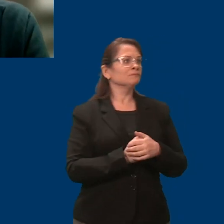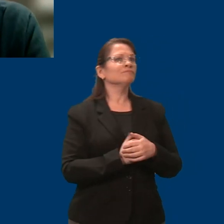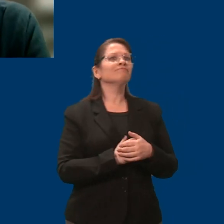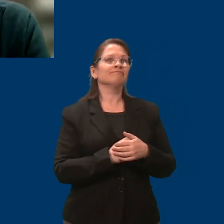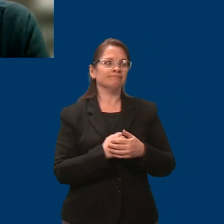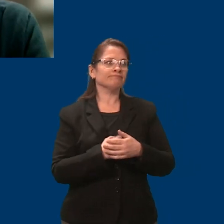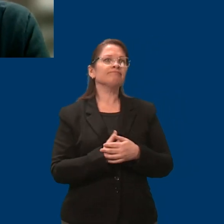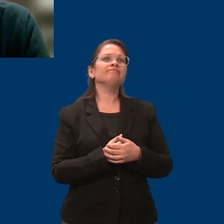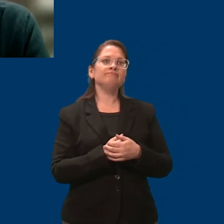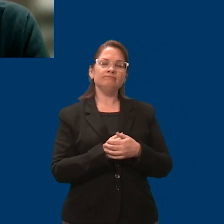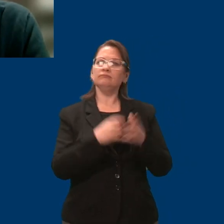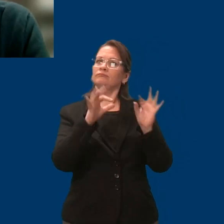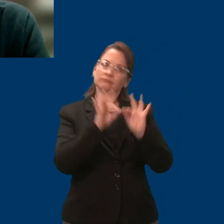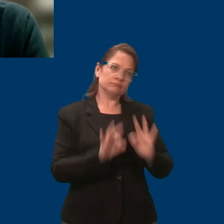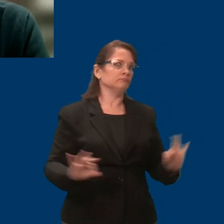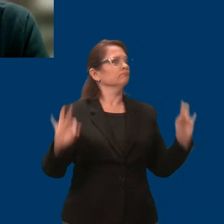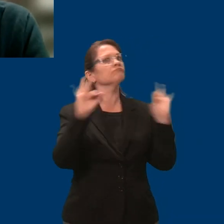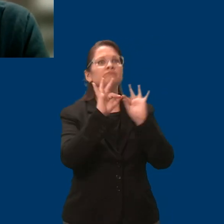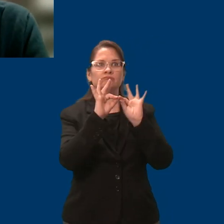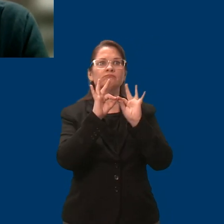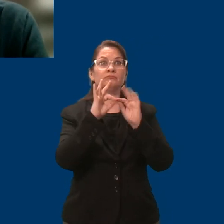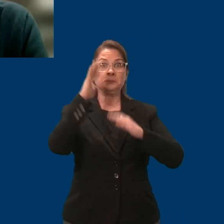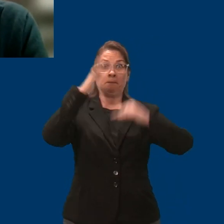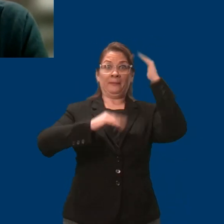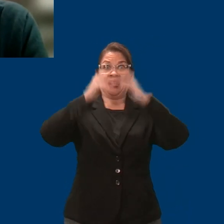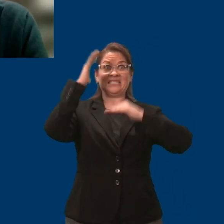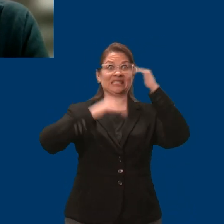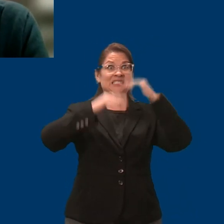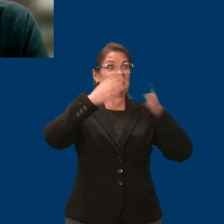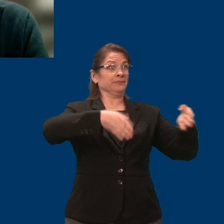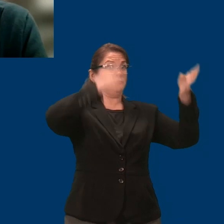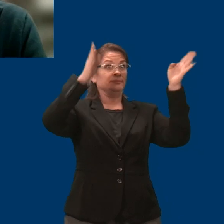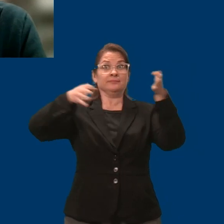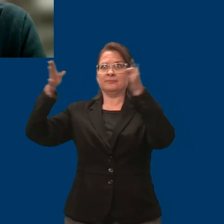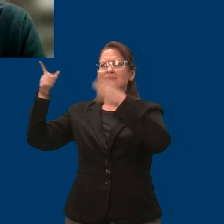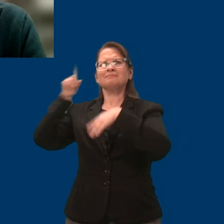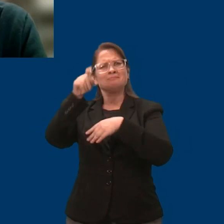our affordable housing stock, addressing the critical shortage in housing statewide.